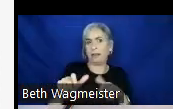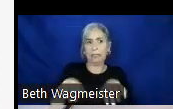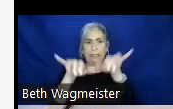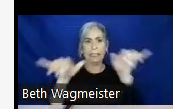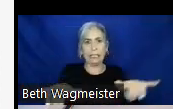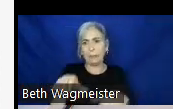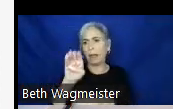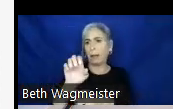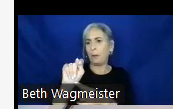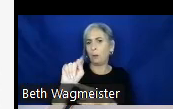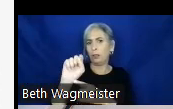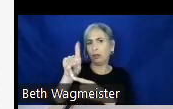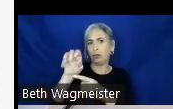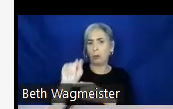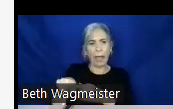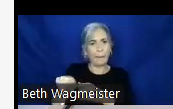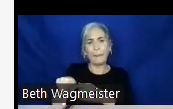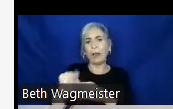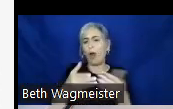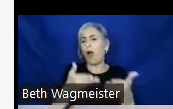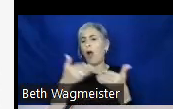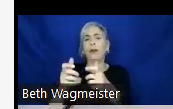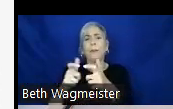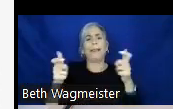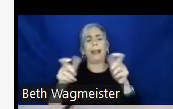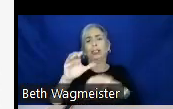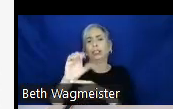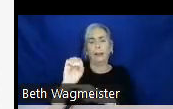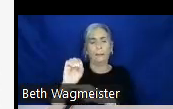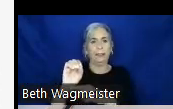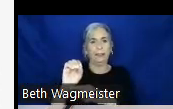material that are offered by larger companies or have maybe more time to test accessibility.